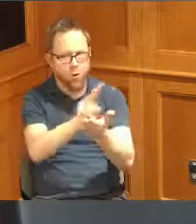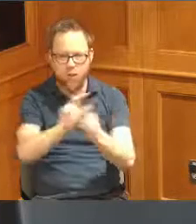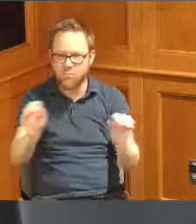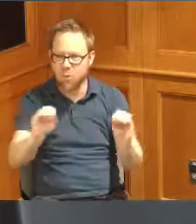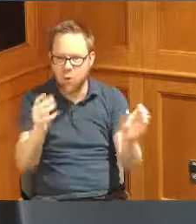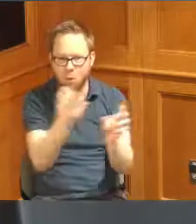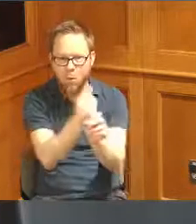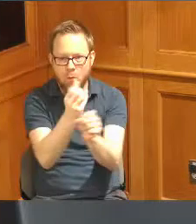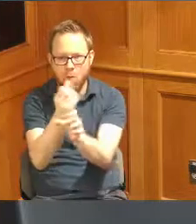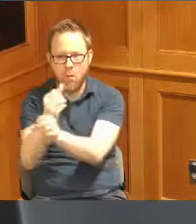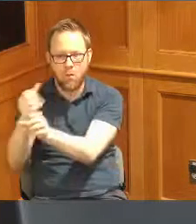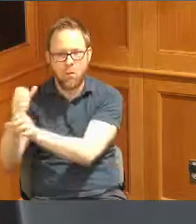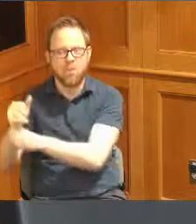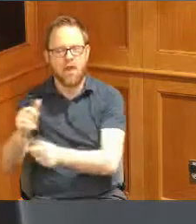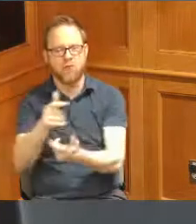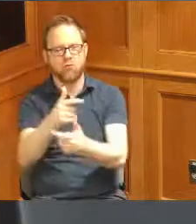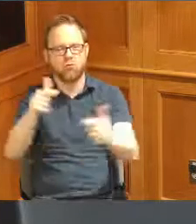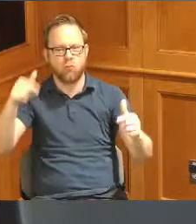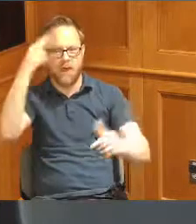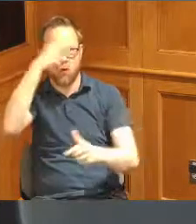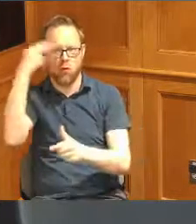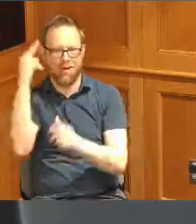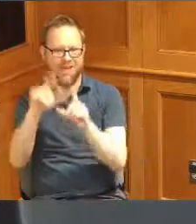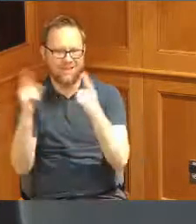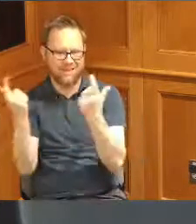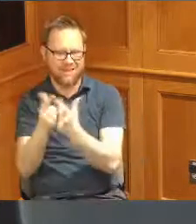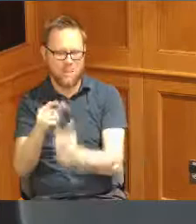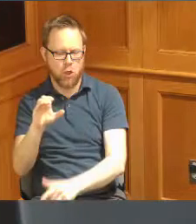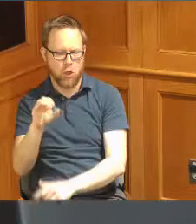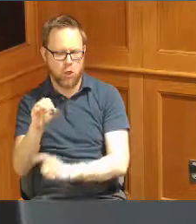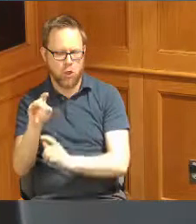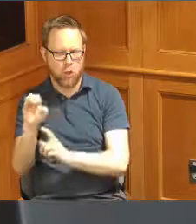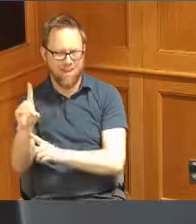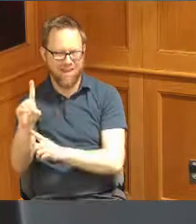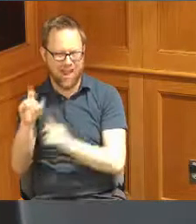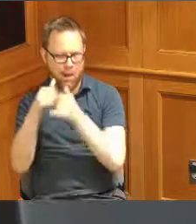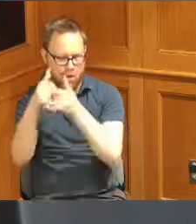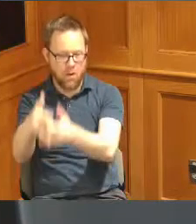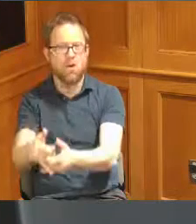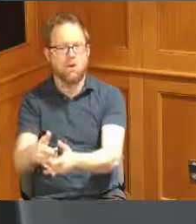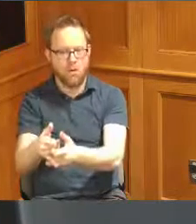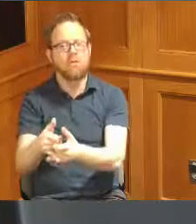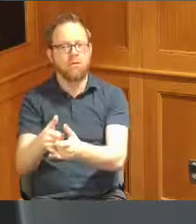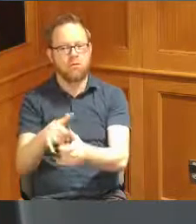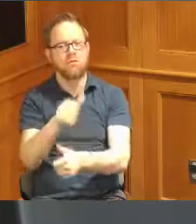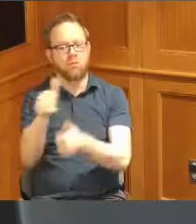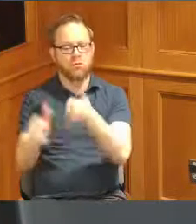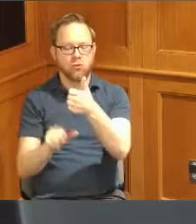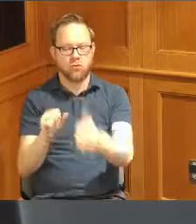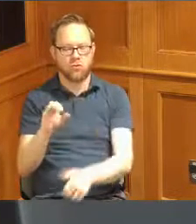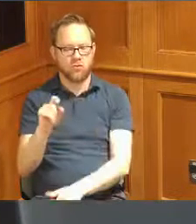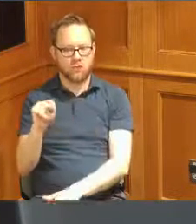Catholic League co-ed he coached under Scott Kerr who came to Purcell in 2015 and turned the program